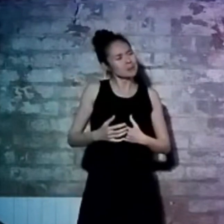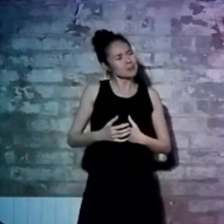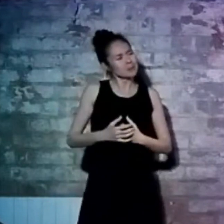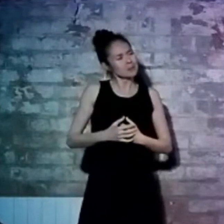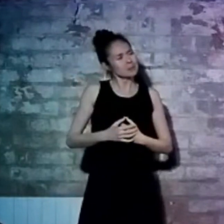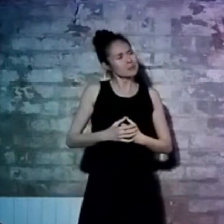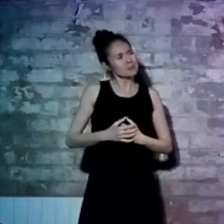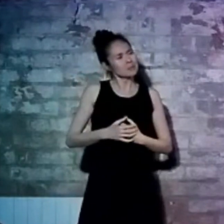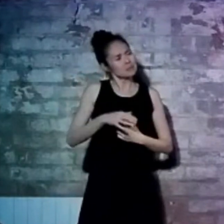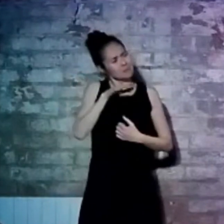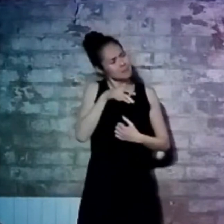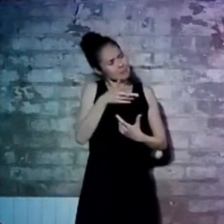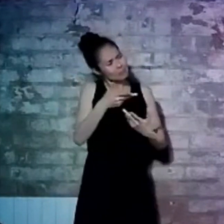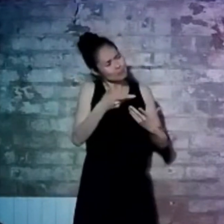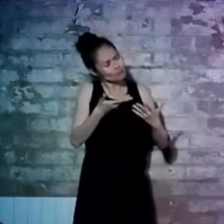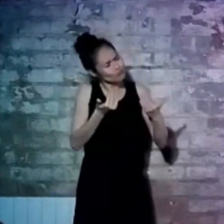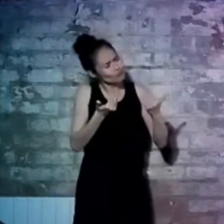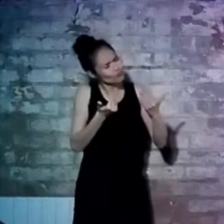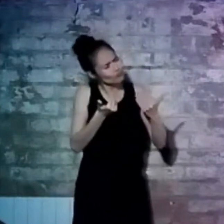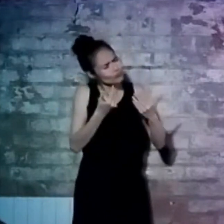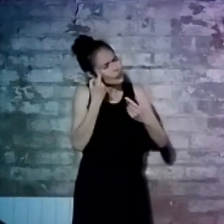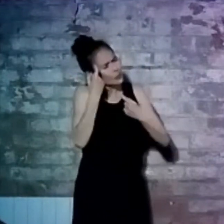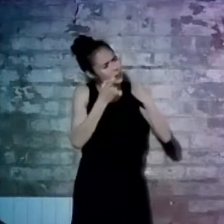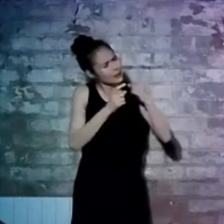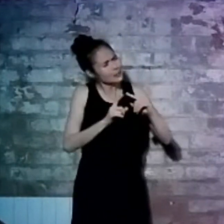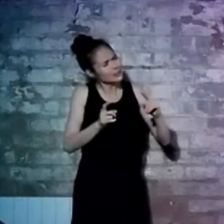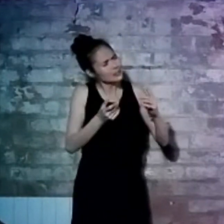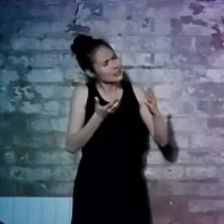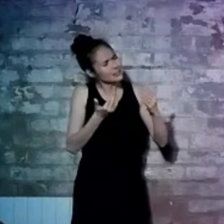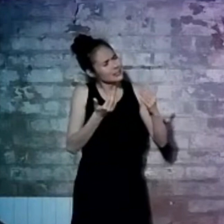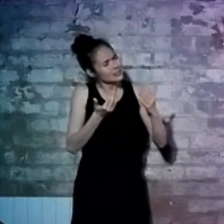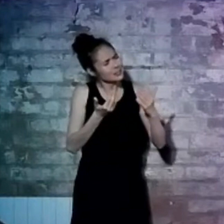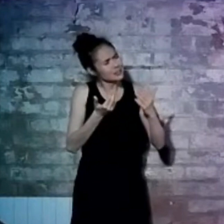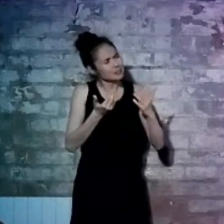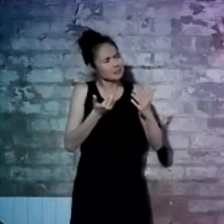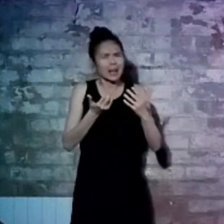What confounds thee? How can…nay.